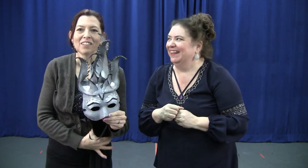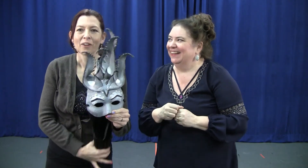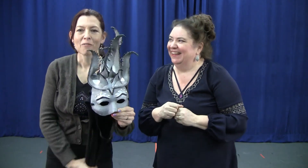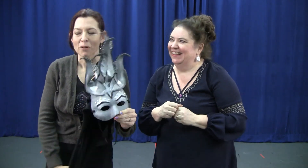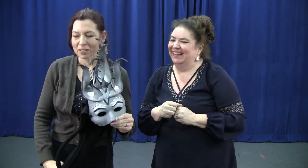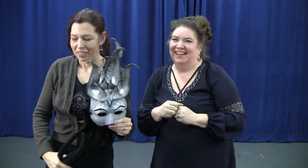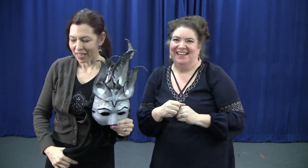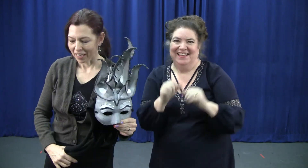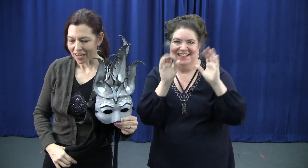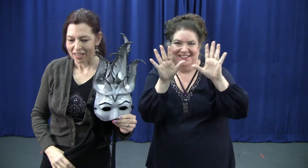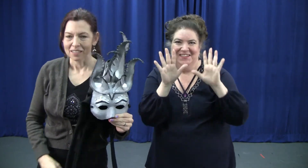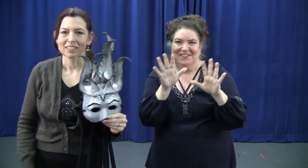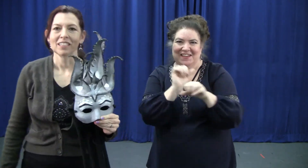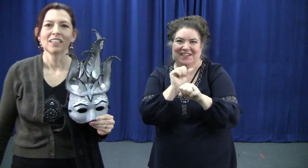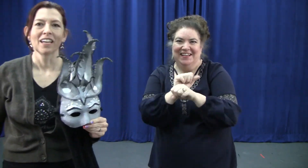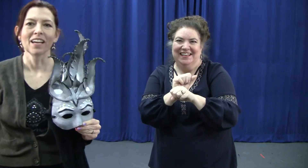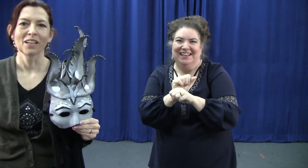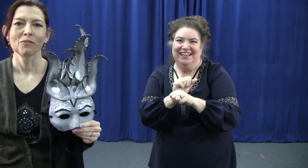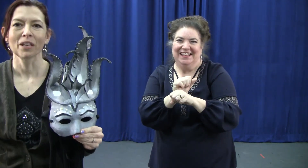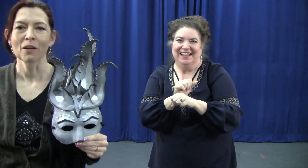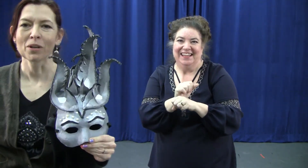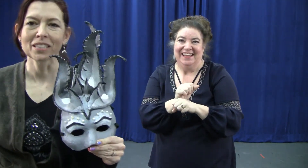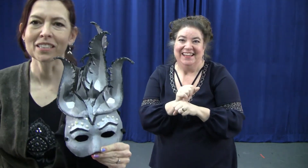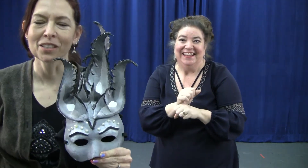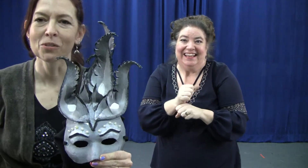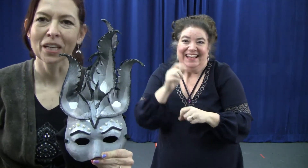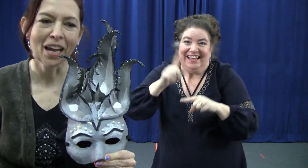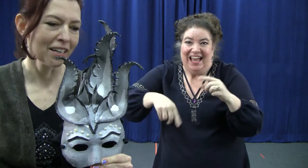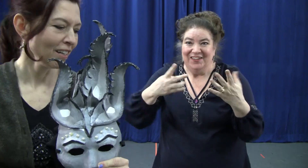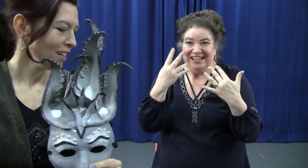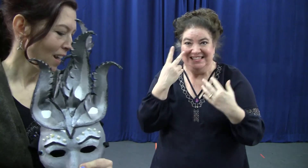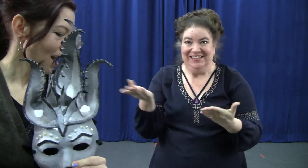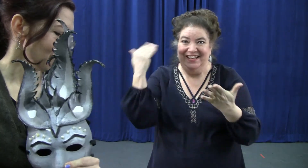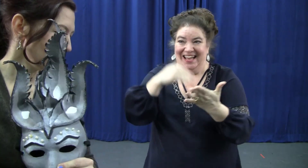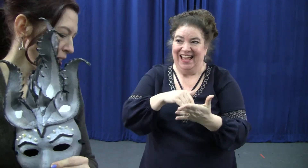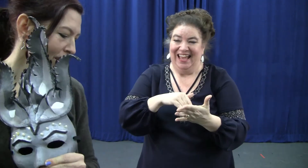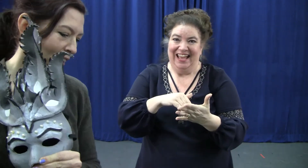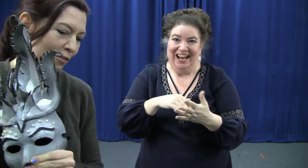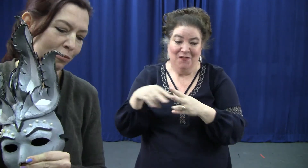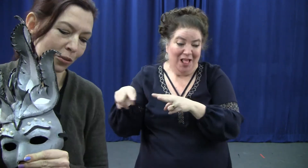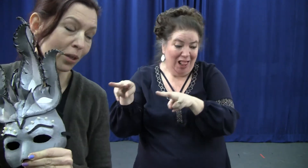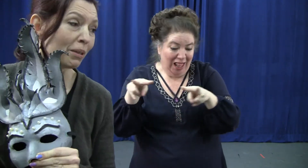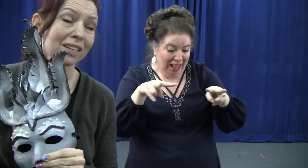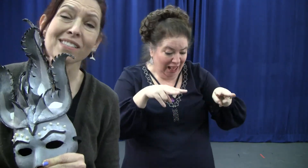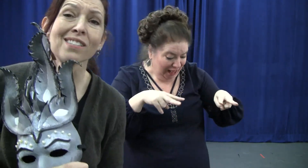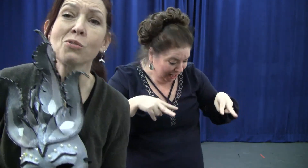Great work today guys and can't wait to see you again! I'm looking on the floor because this is